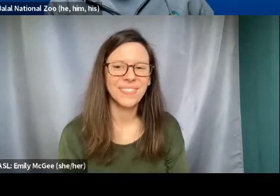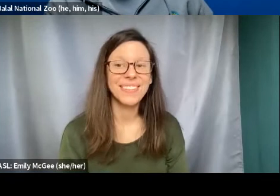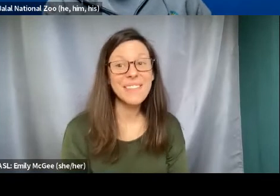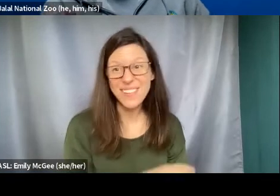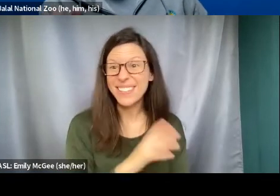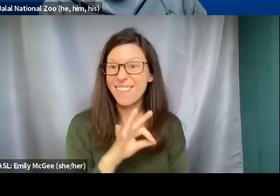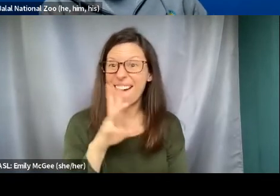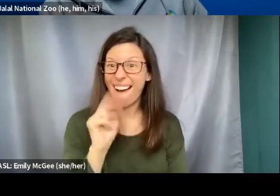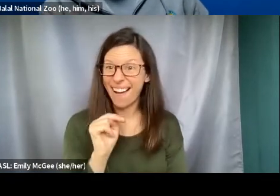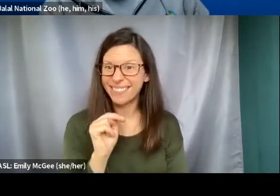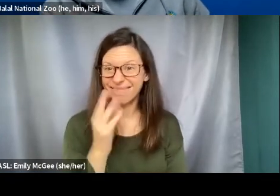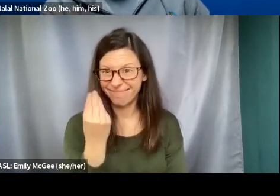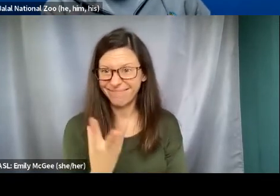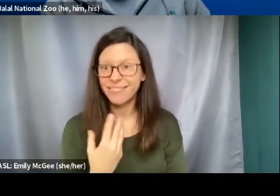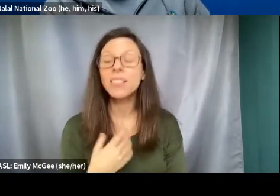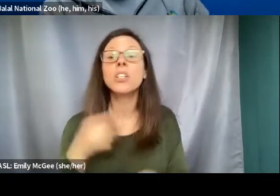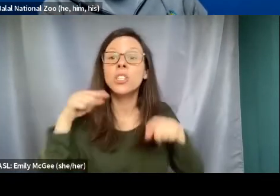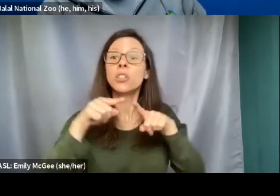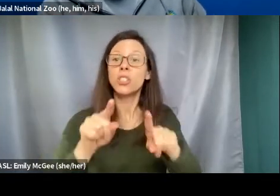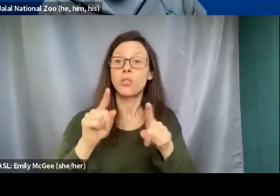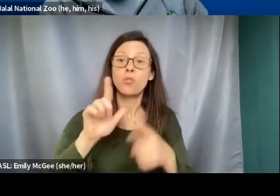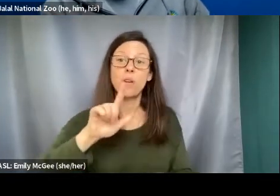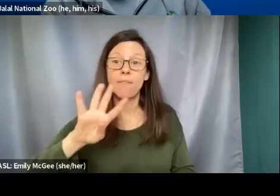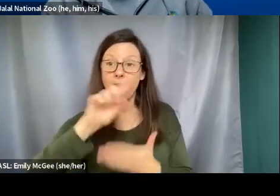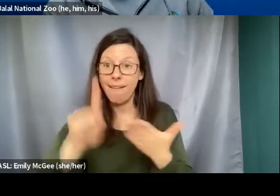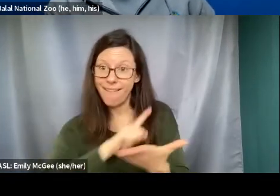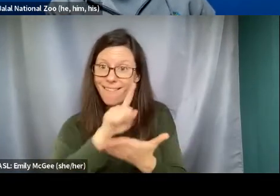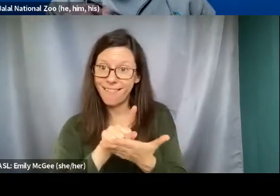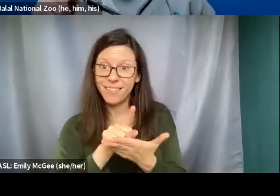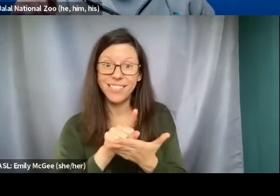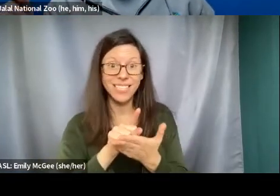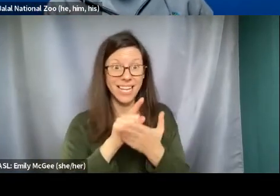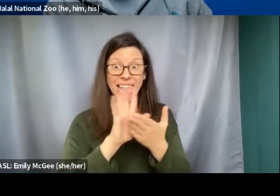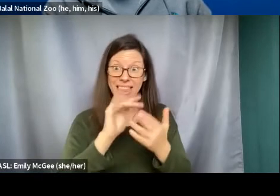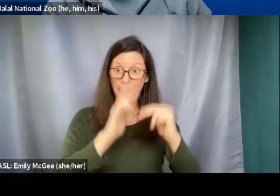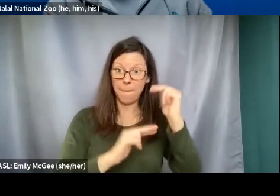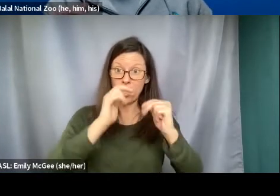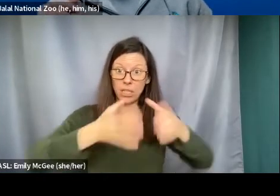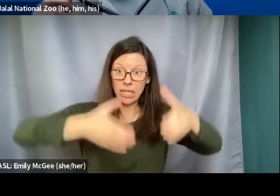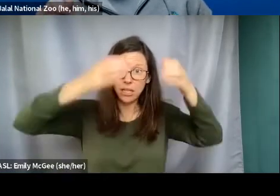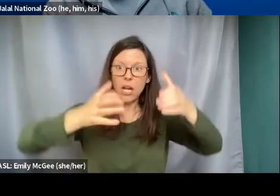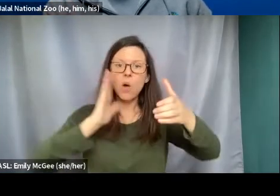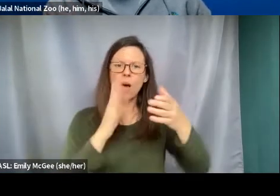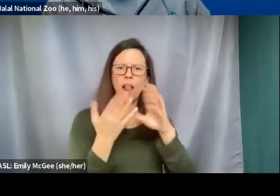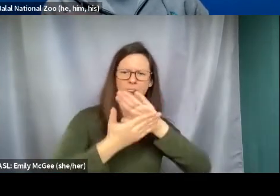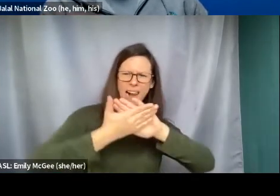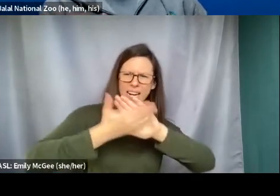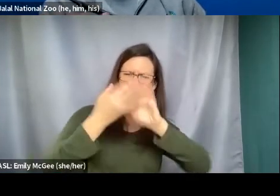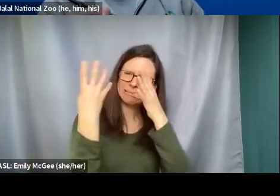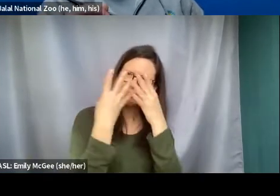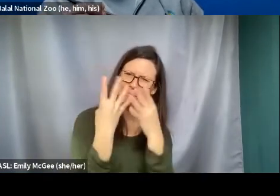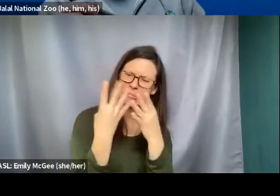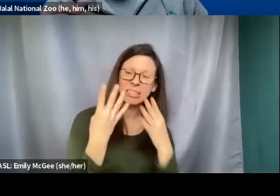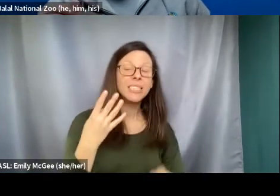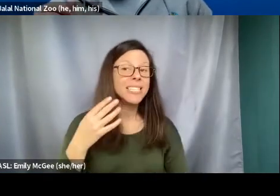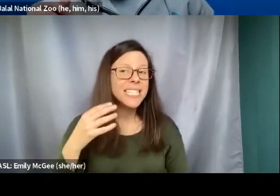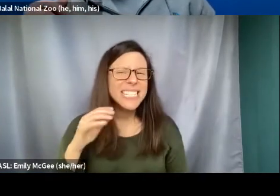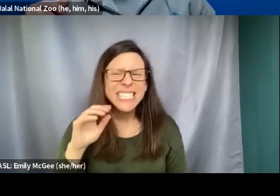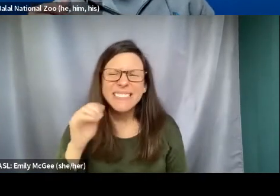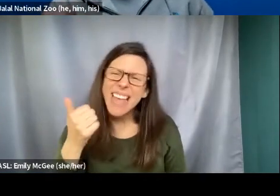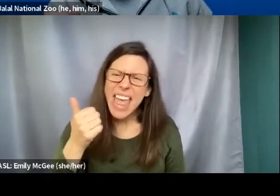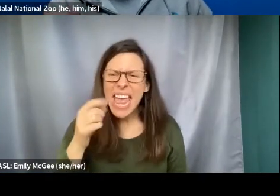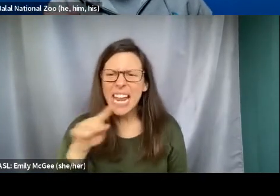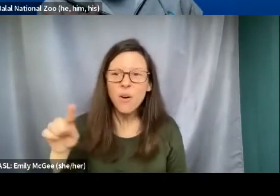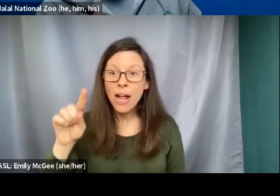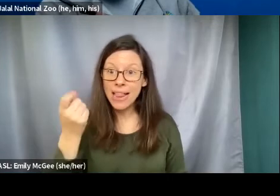Shellie: It is. >>Jalal: A fun little fact, 24 hour period um this building will process 10 to 11 million gallons of water.